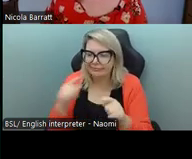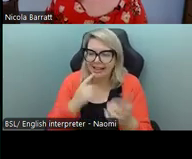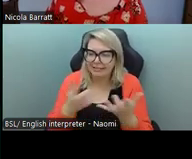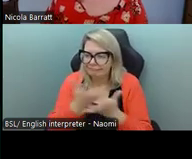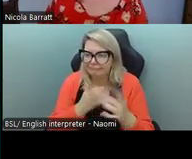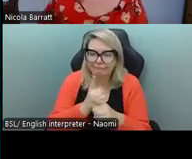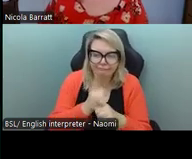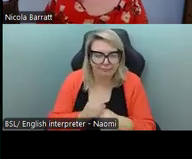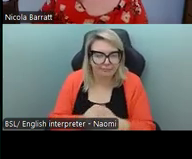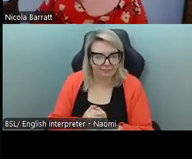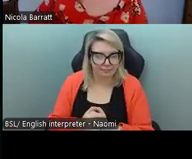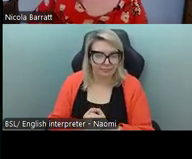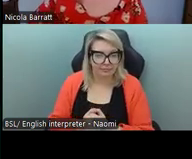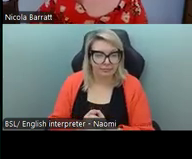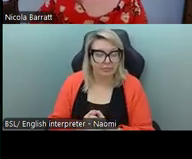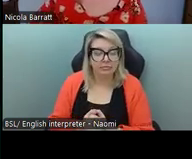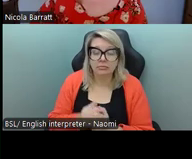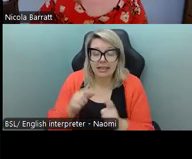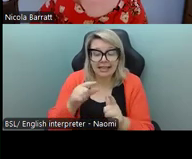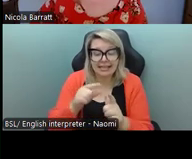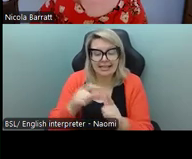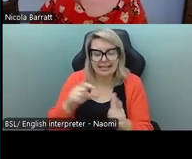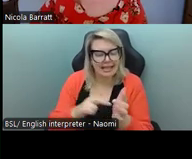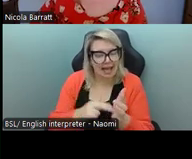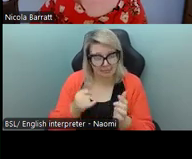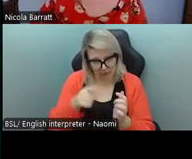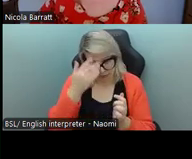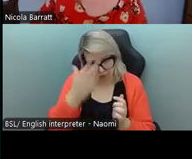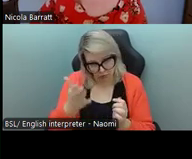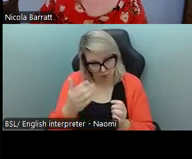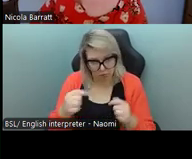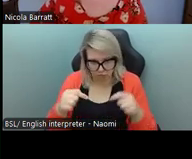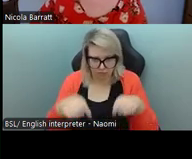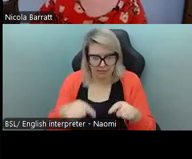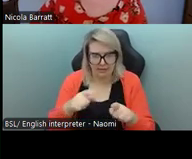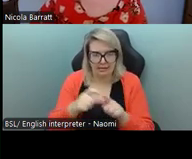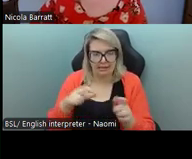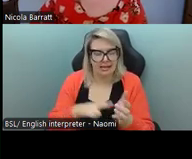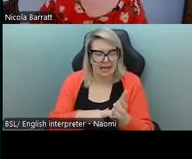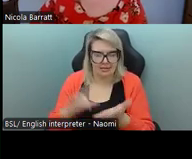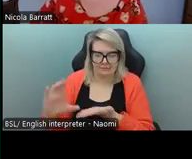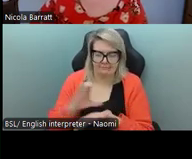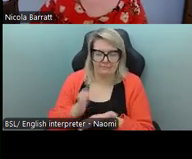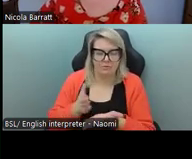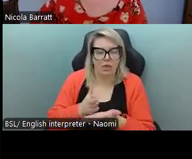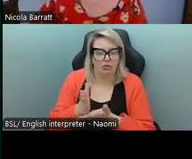If you're not familiar with us, the Digital Culture Network is funded by Arts Council England,